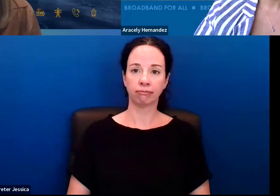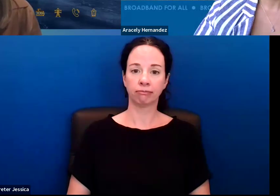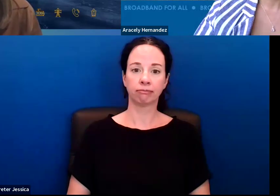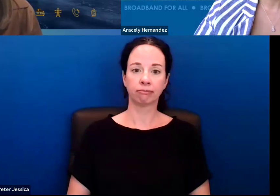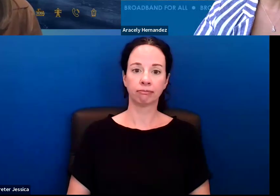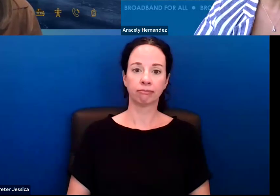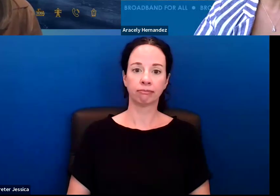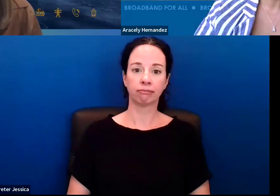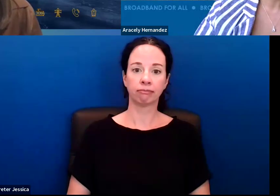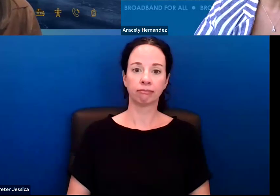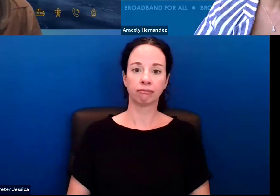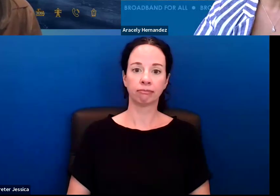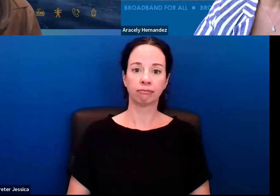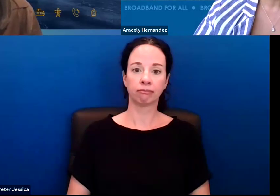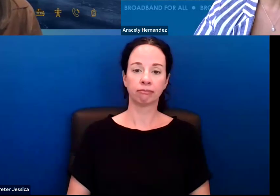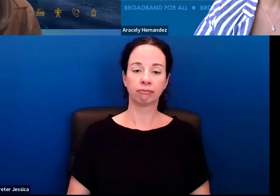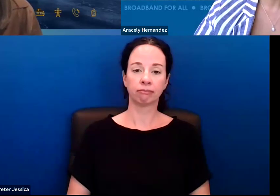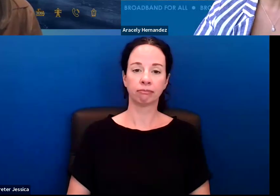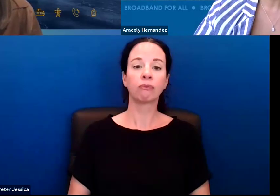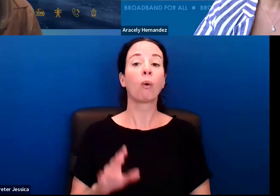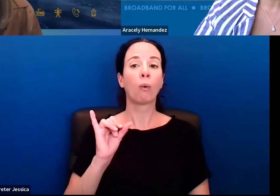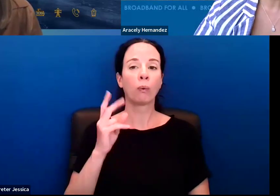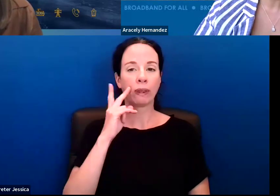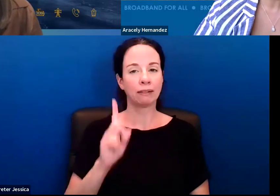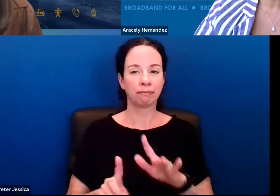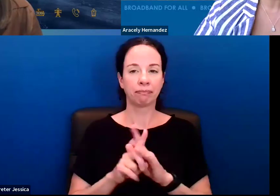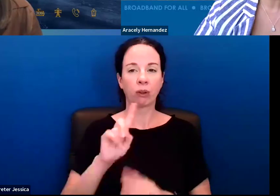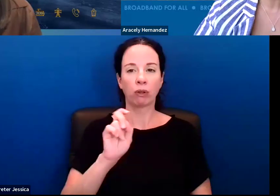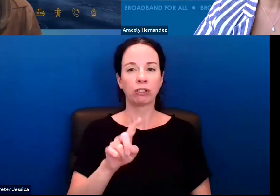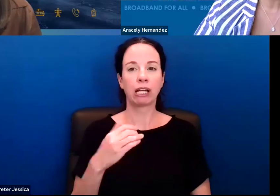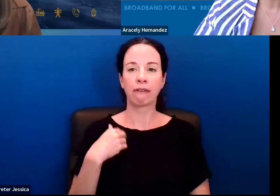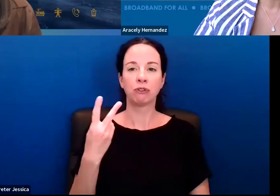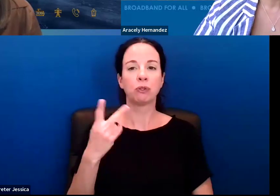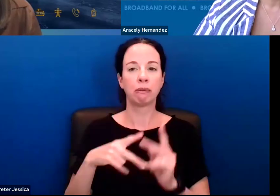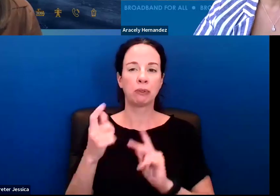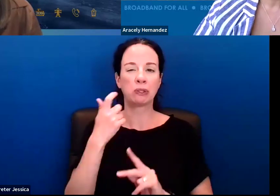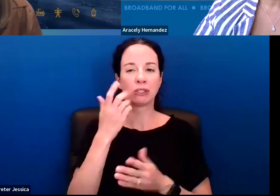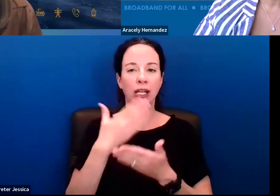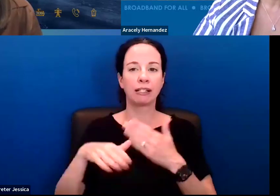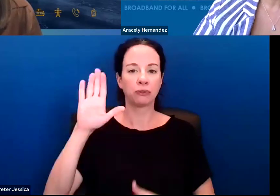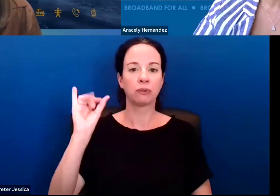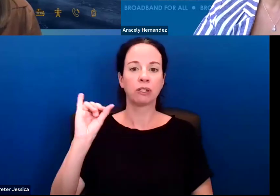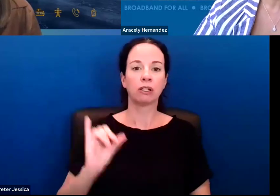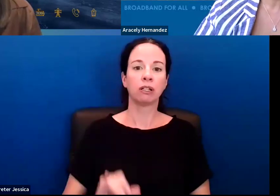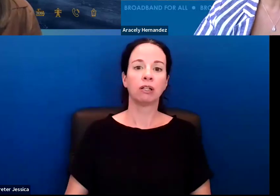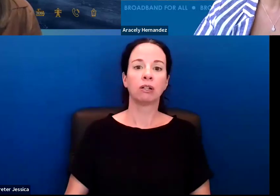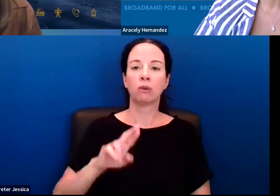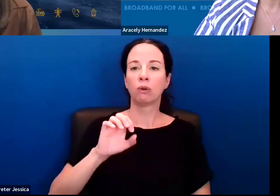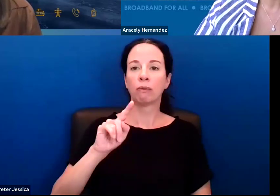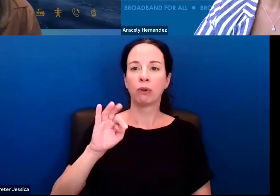And I know, oh, looks like I do have two folks that just raised their hand. Roberto Rodriguez,